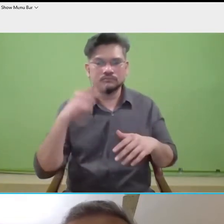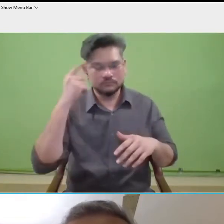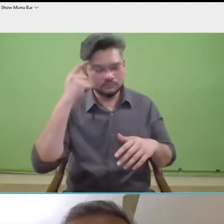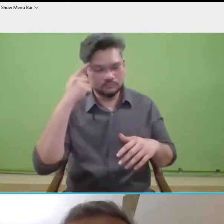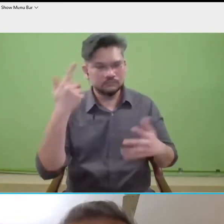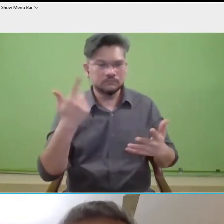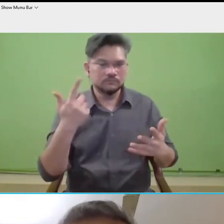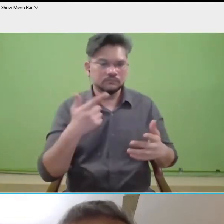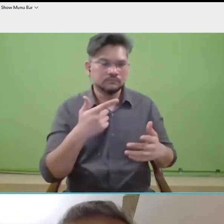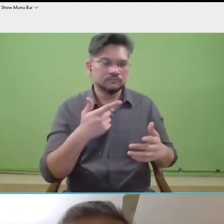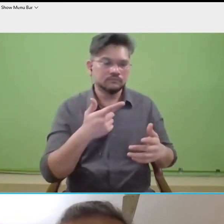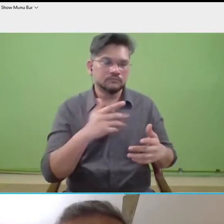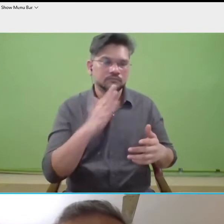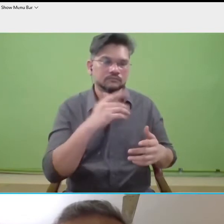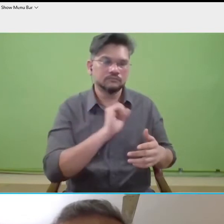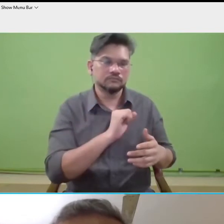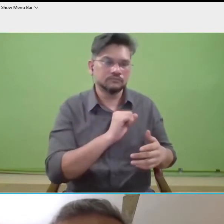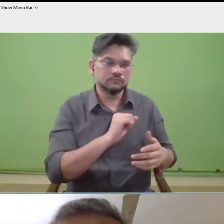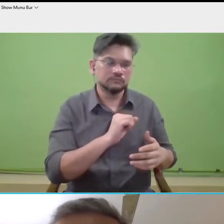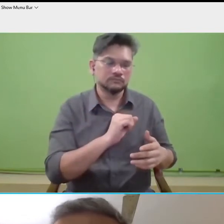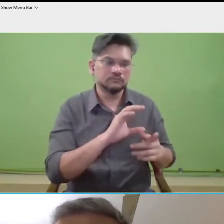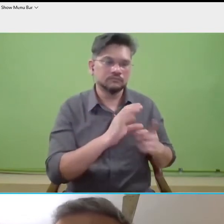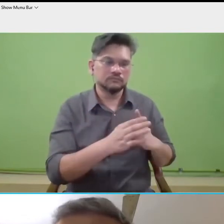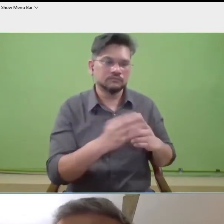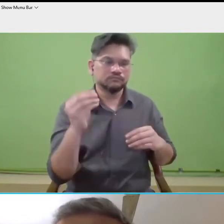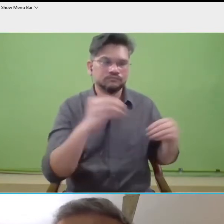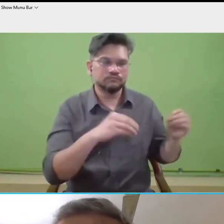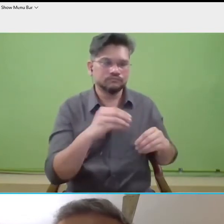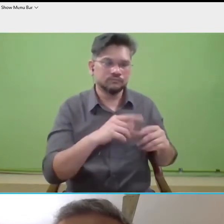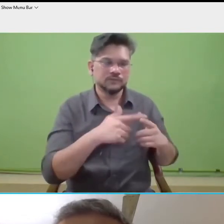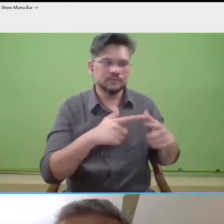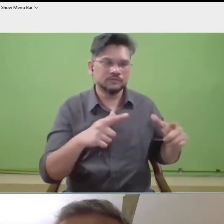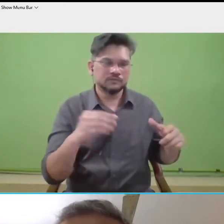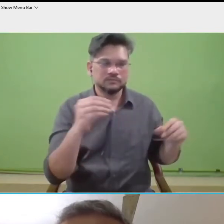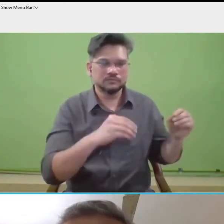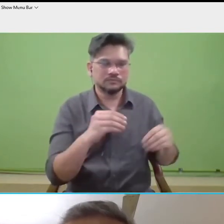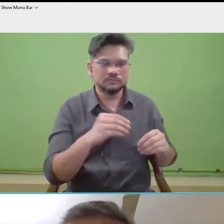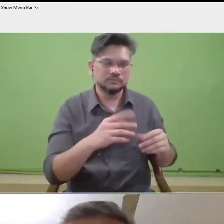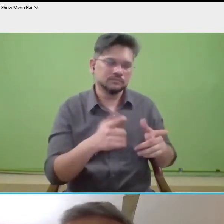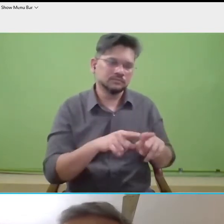cultural inputs that comes through language you know like let us say one thing that I